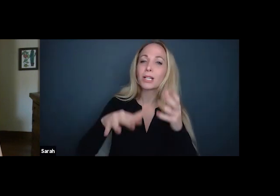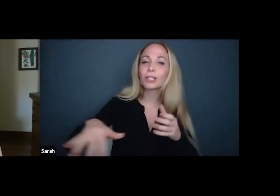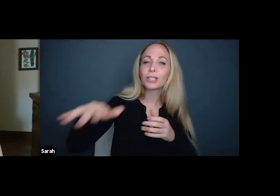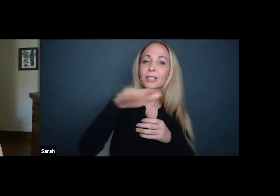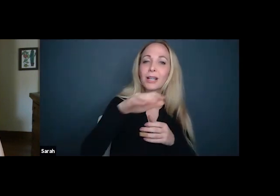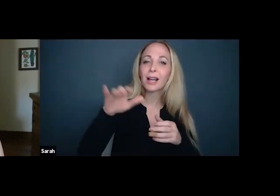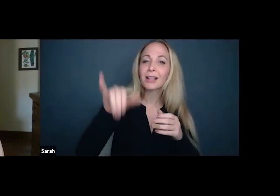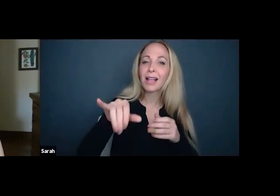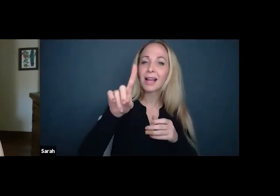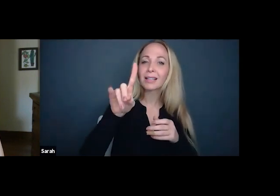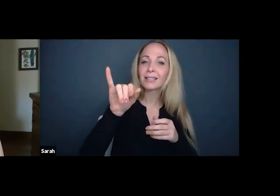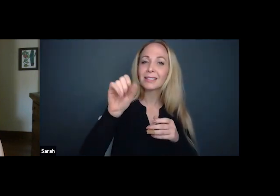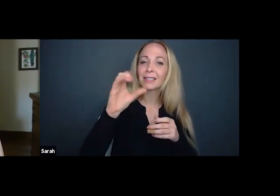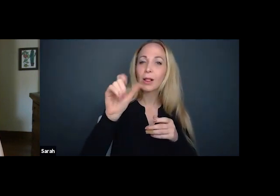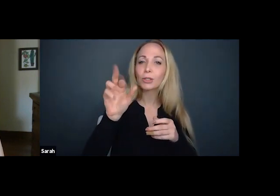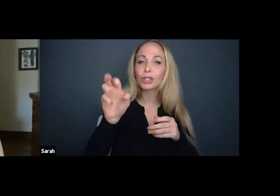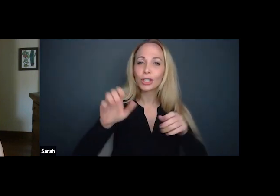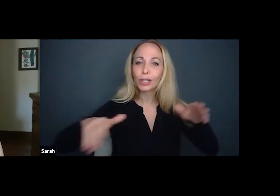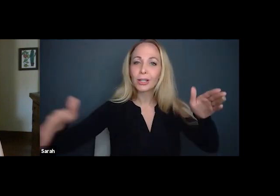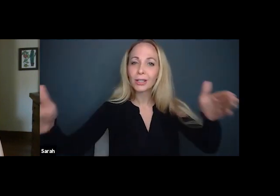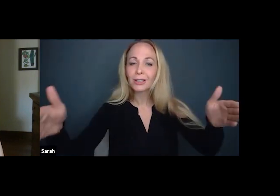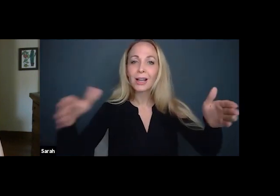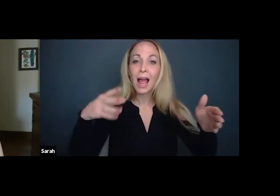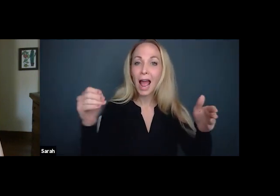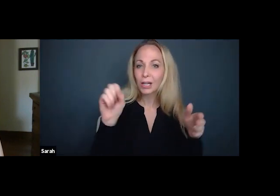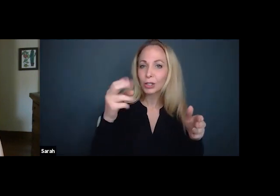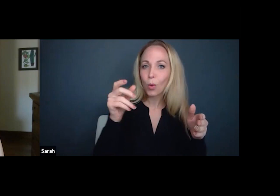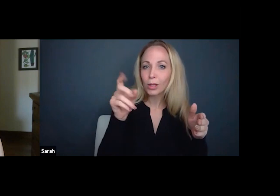to have comfortable rest spaces and also on shoulder zones for students to comfortably step off of any path.